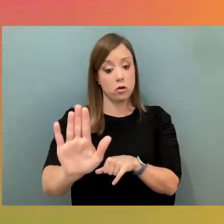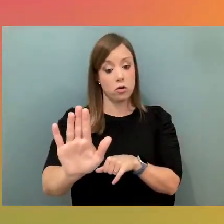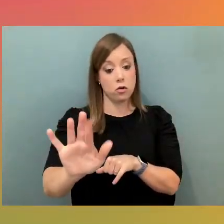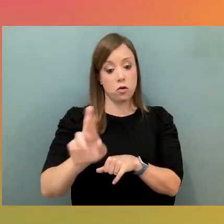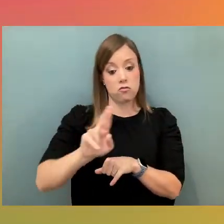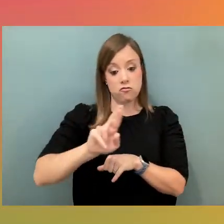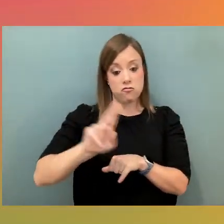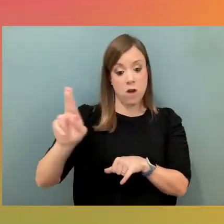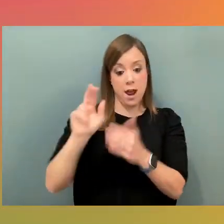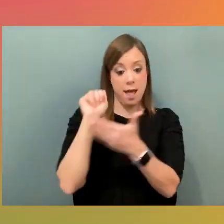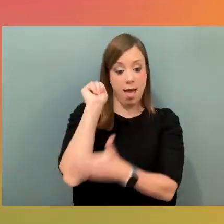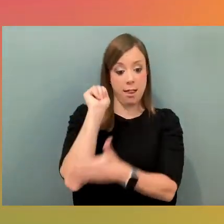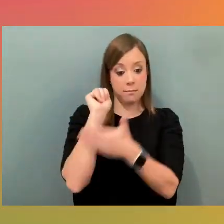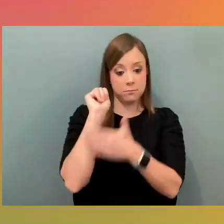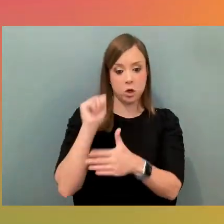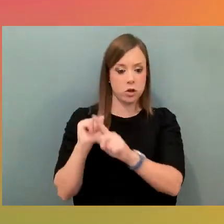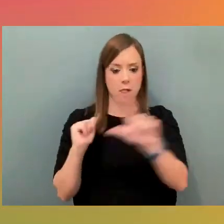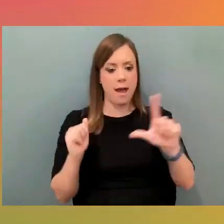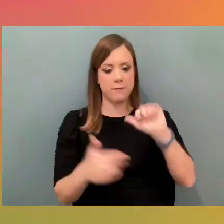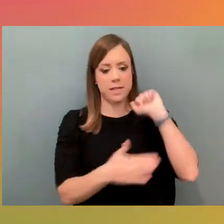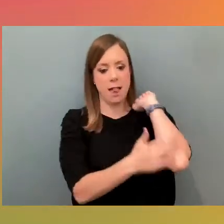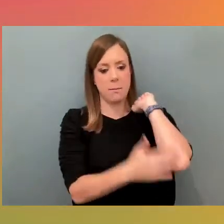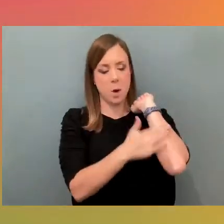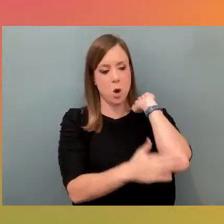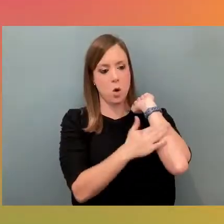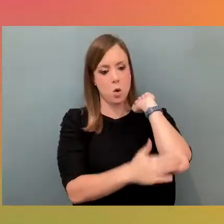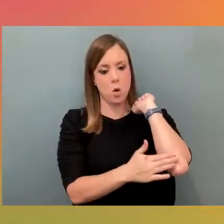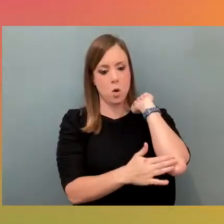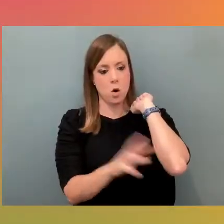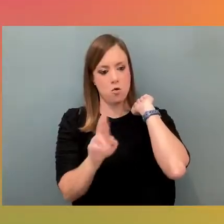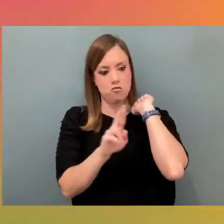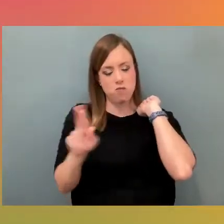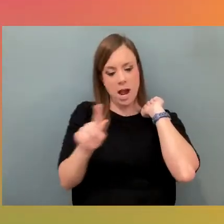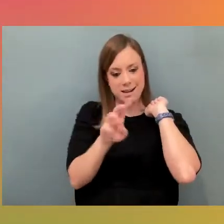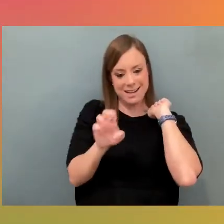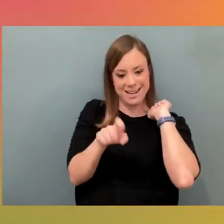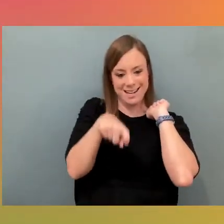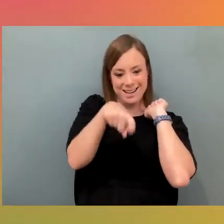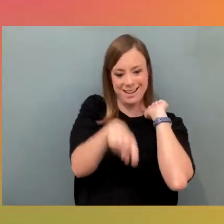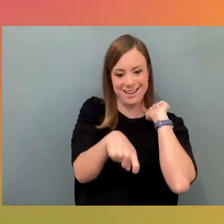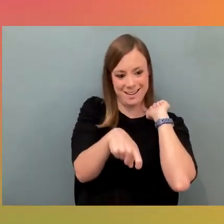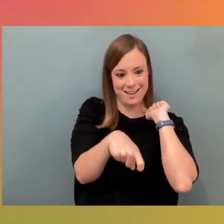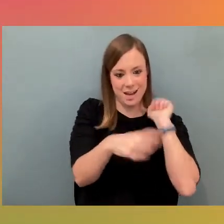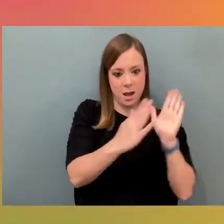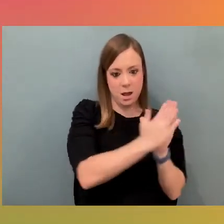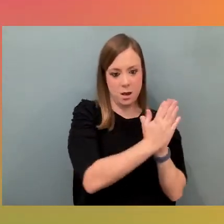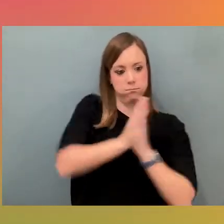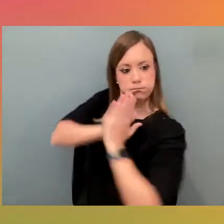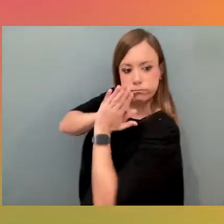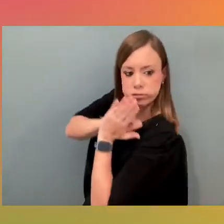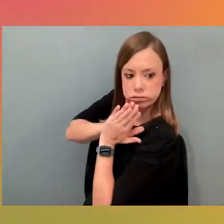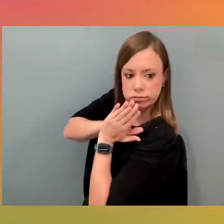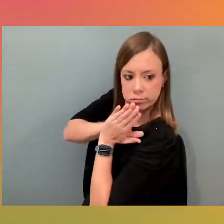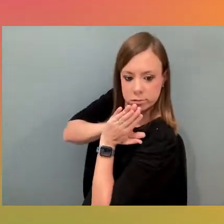YOU STAY HERE, OR TAKE YOUR RIGHT -- LEFT ELBOW OUTSIDE OF THE RIGHT KNEE. BRING YOUR PALMS TOGETHER.